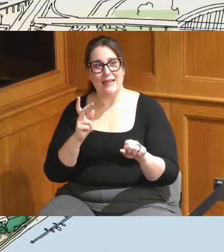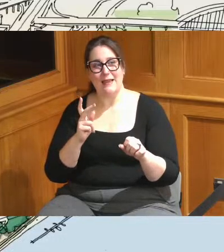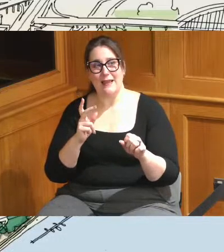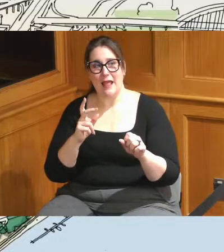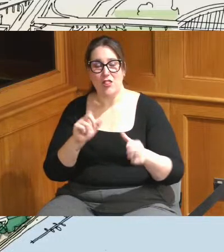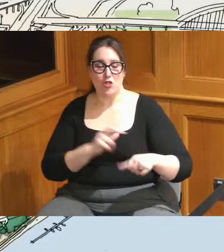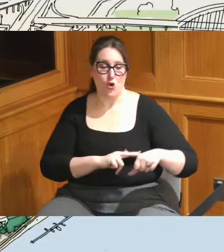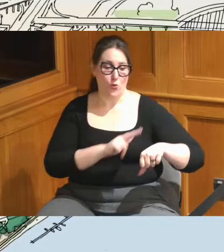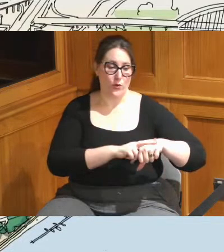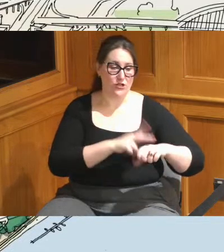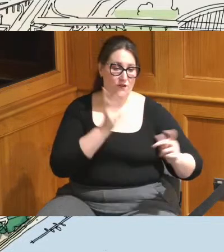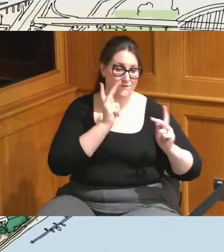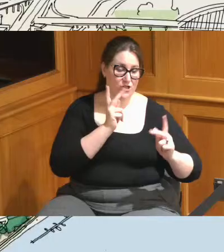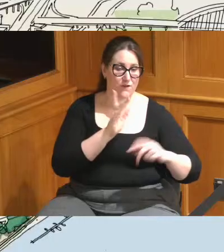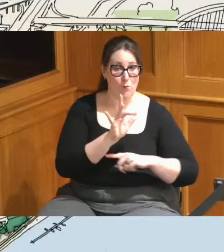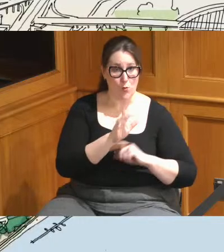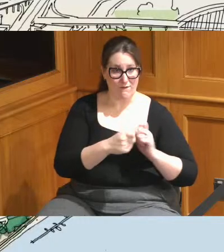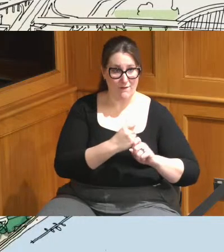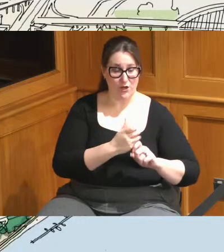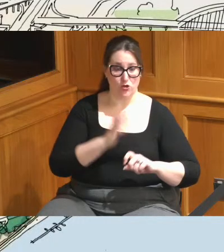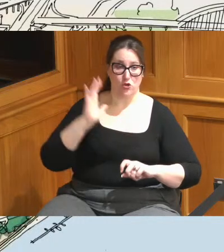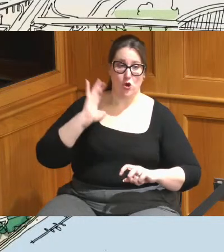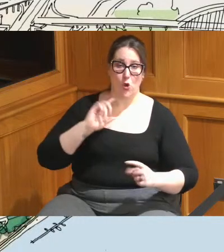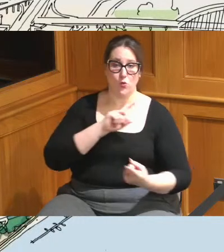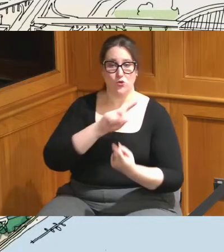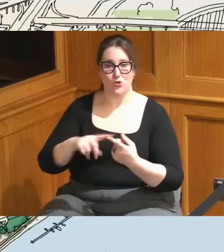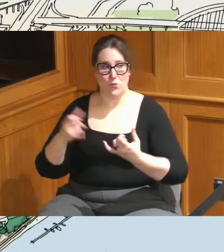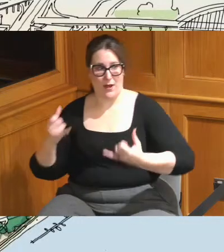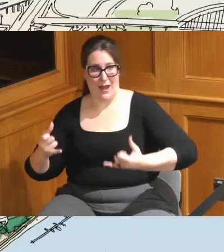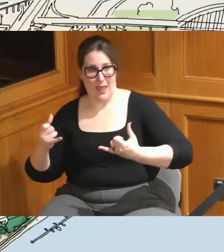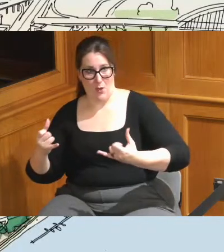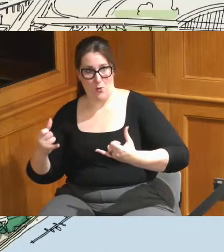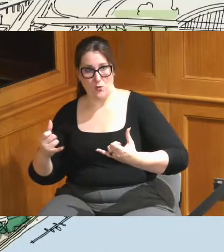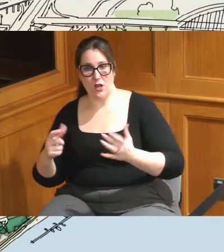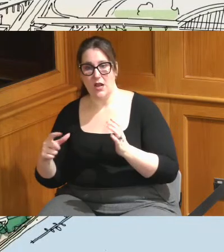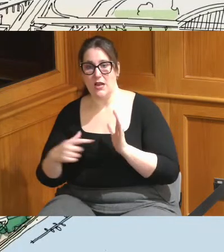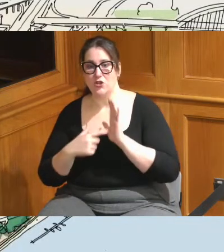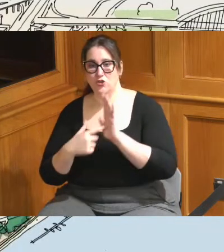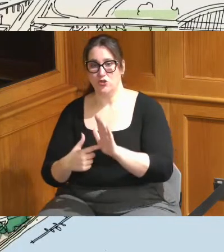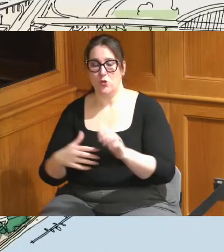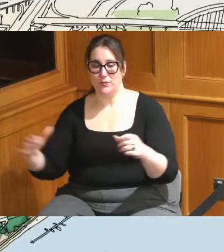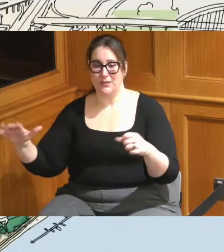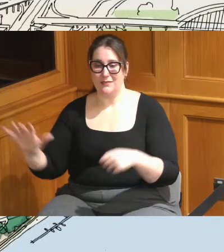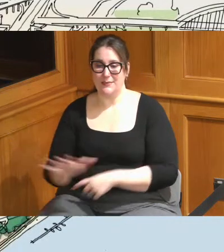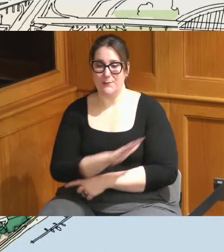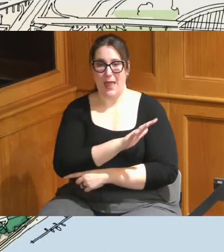of this plan from 25 years ago. and indeed it shows a whole span of the riverfront connection.